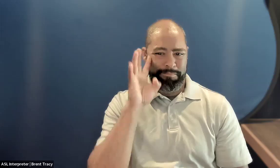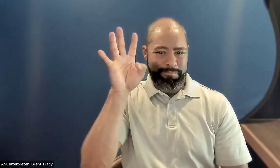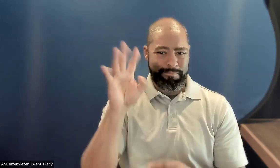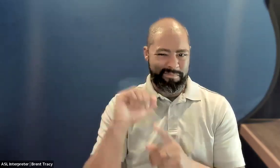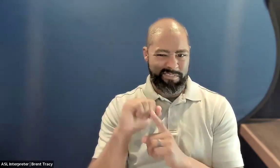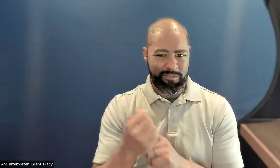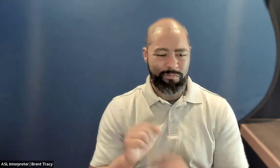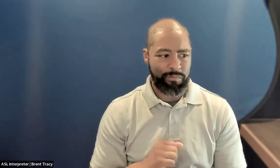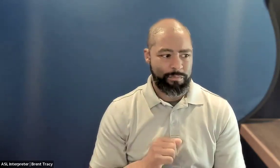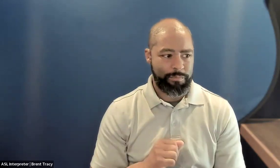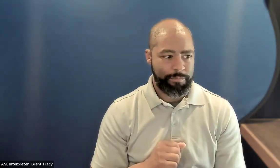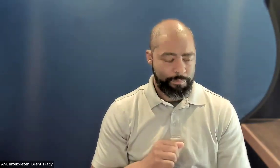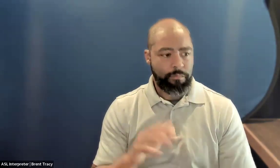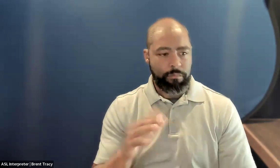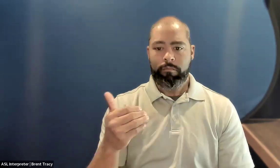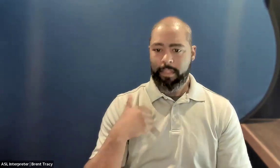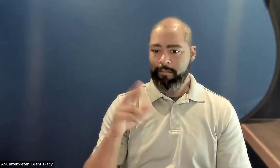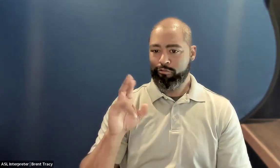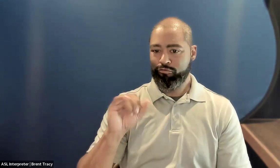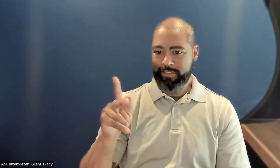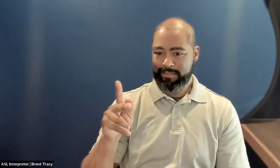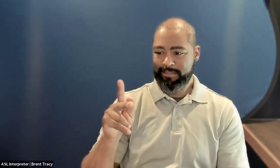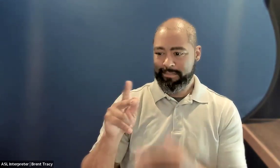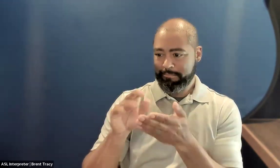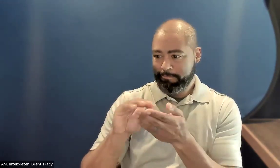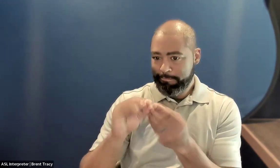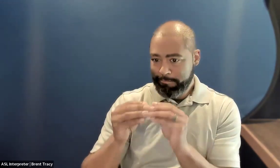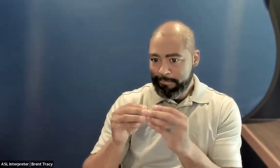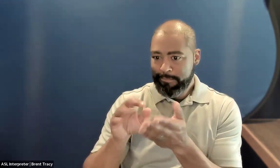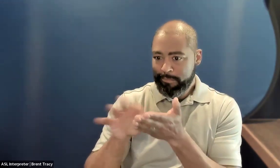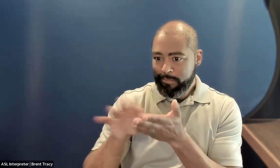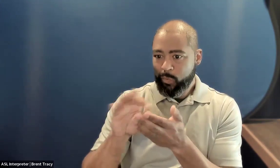One thing to note is that while exposure scores have a not